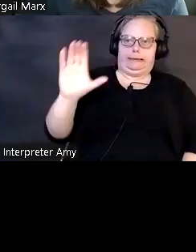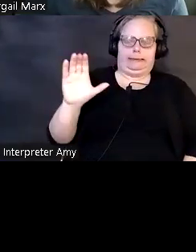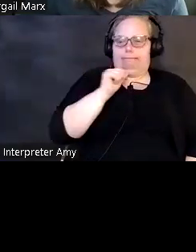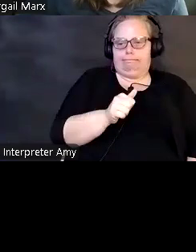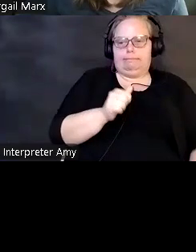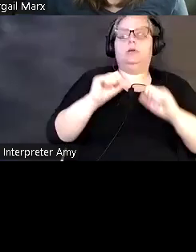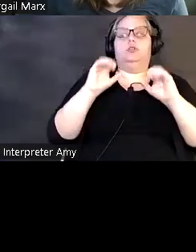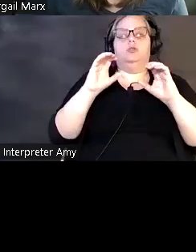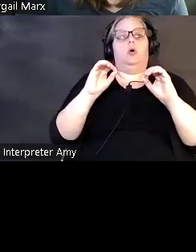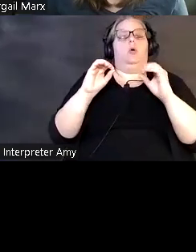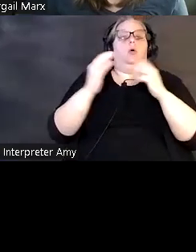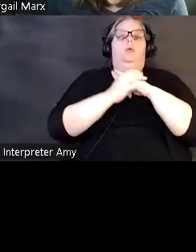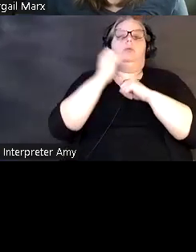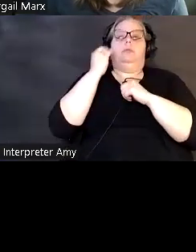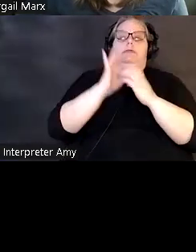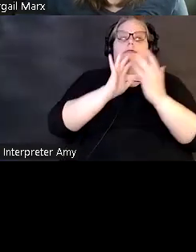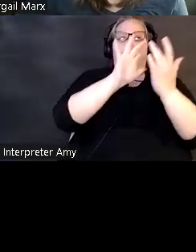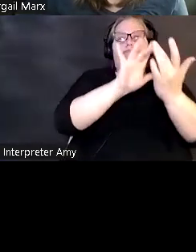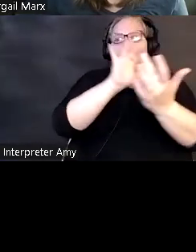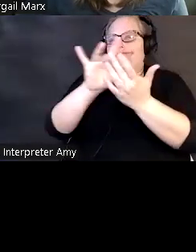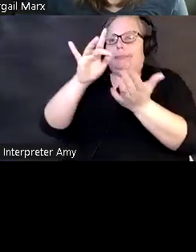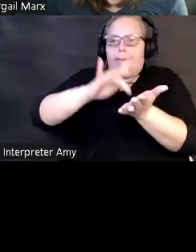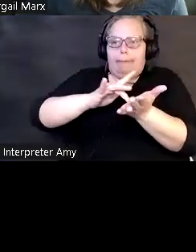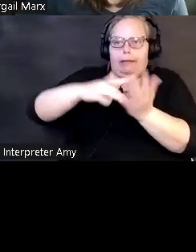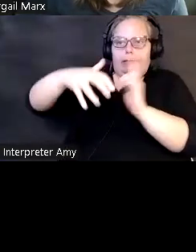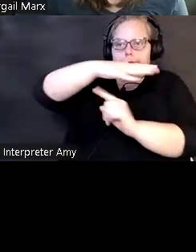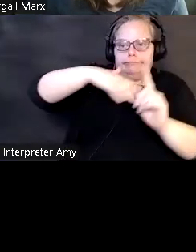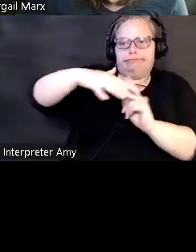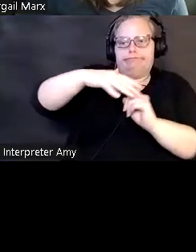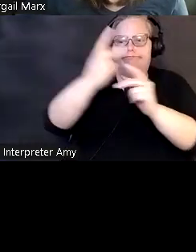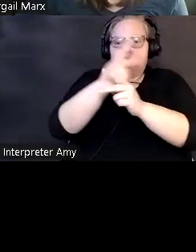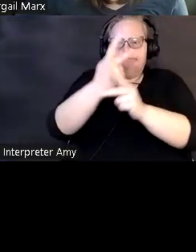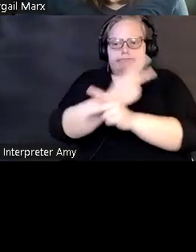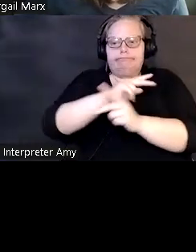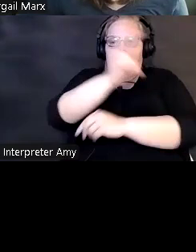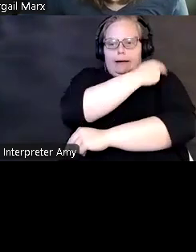like, a medical setting to find out if a hospital clinic offers AAC services,